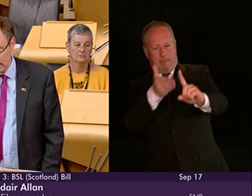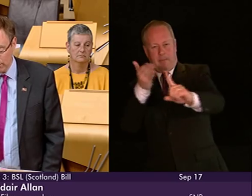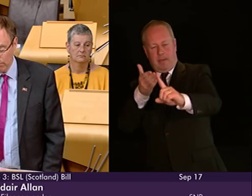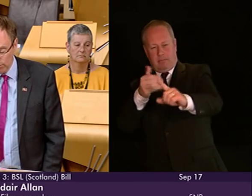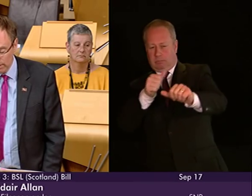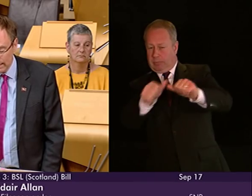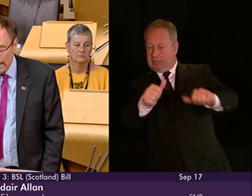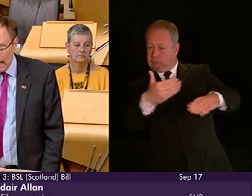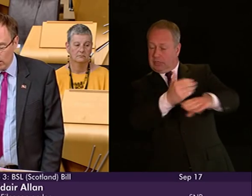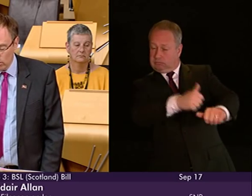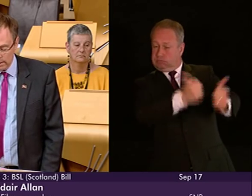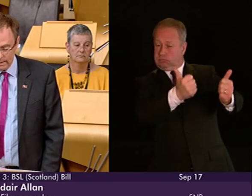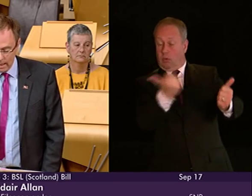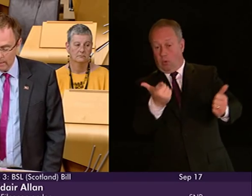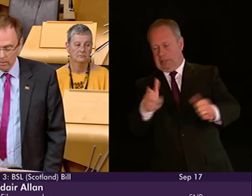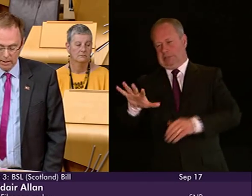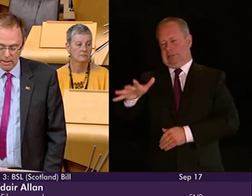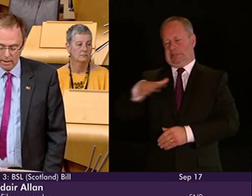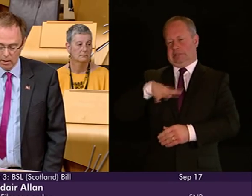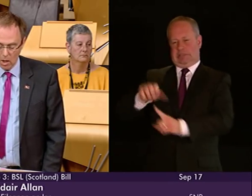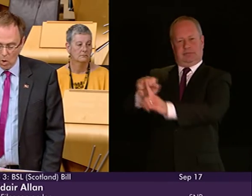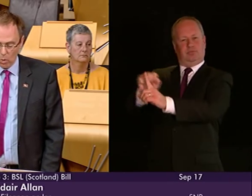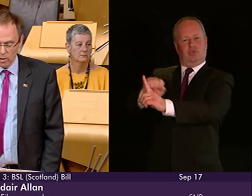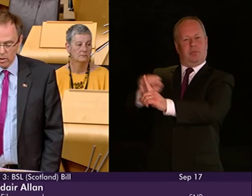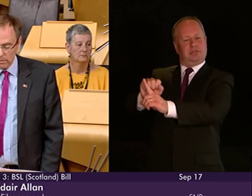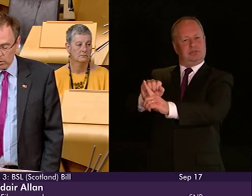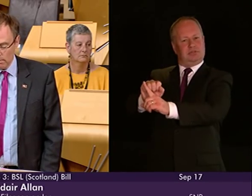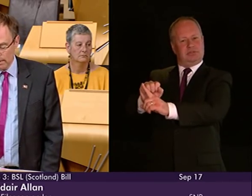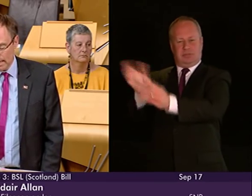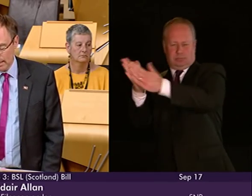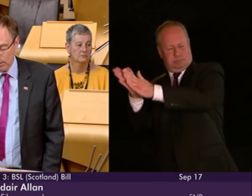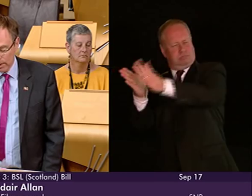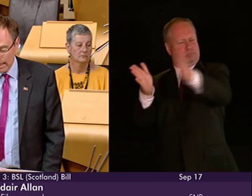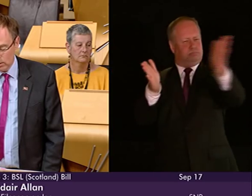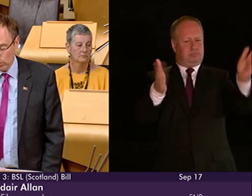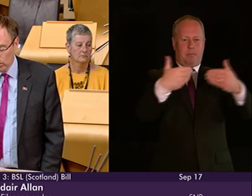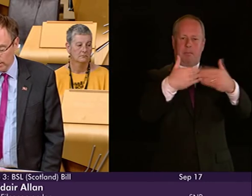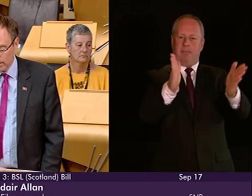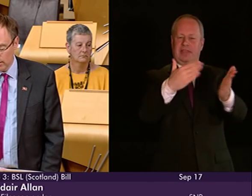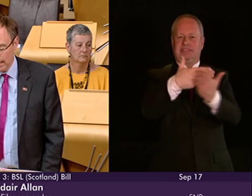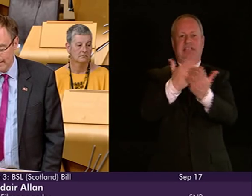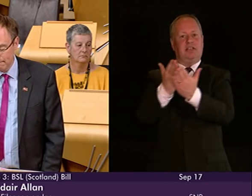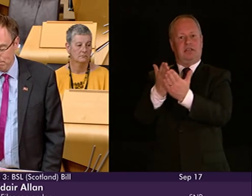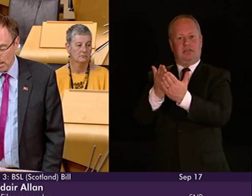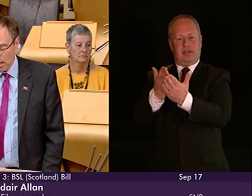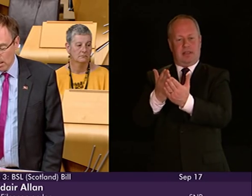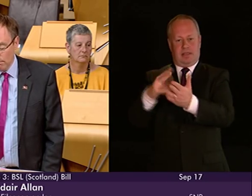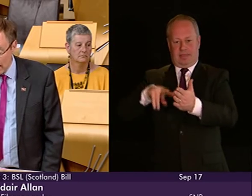areas for improvement across the public sector, which subsequent BSL plans will need to address.